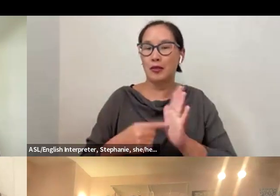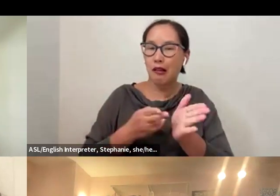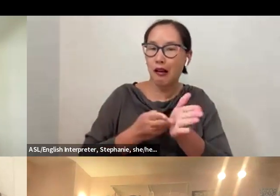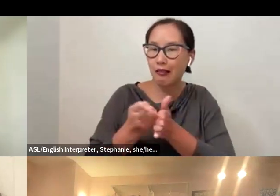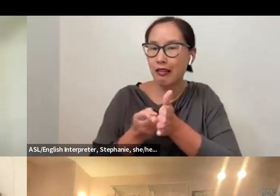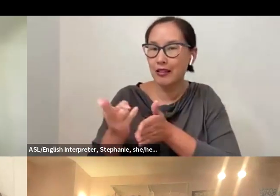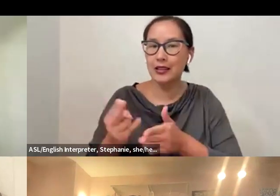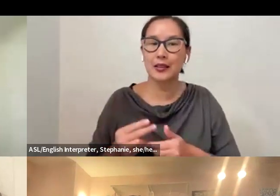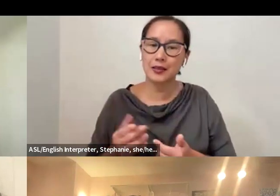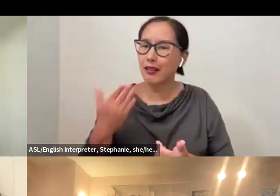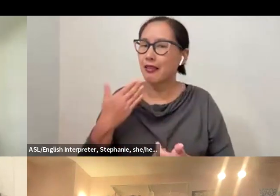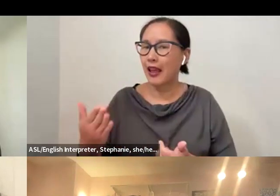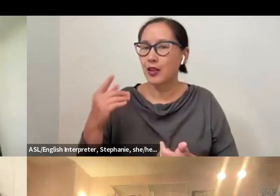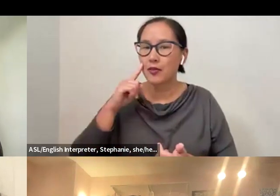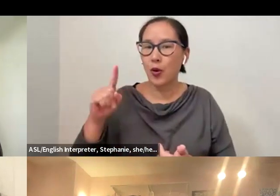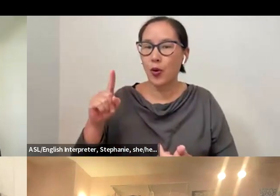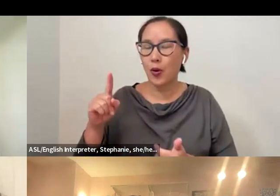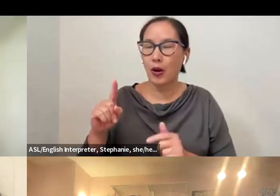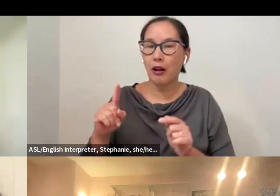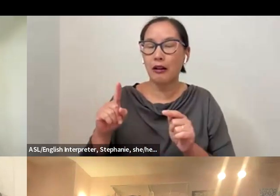So thank you for, you know, giving us a peek behind the curtain.